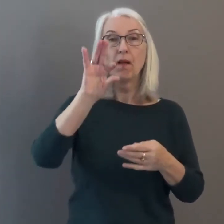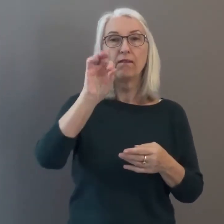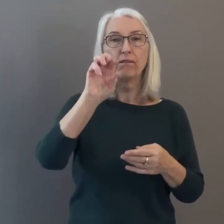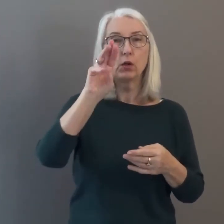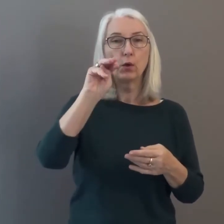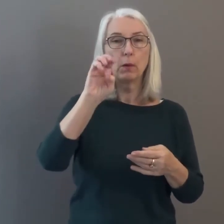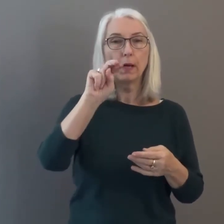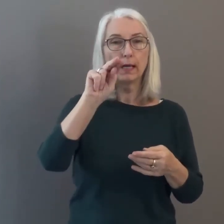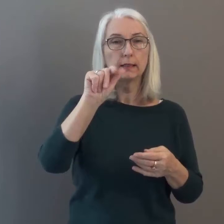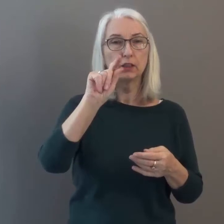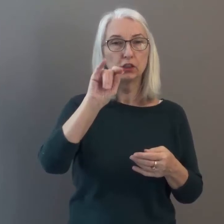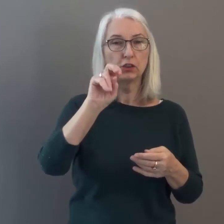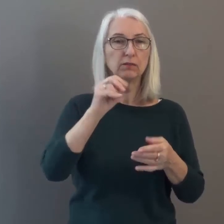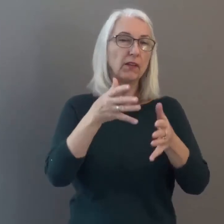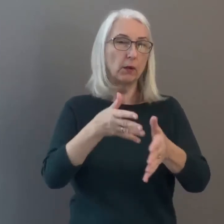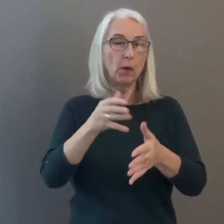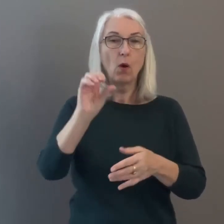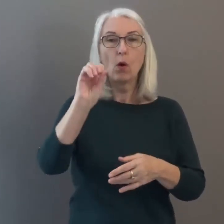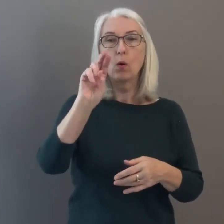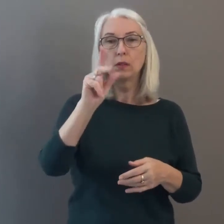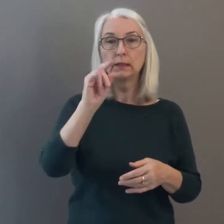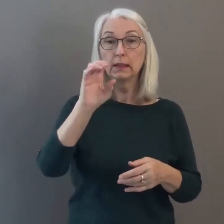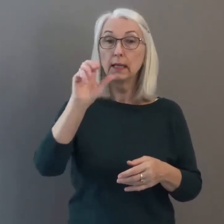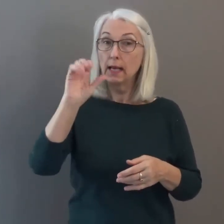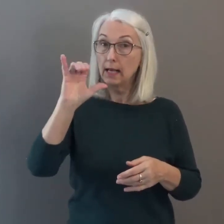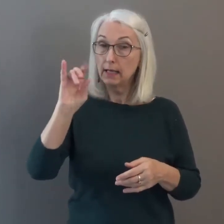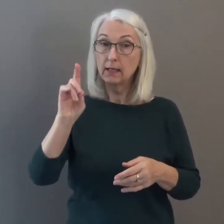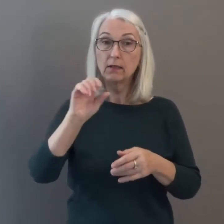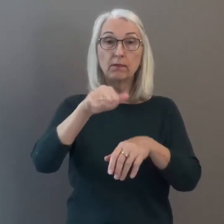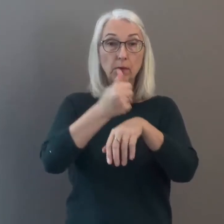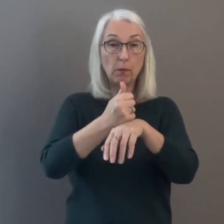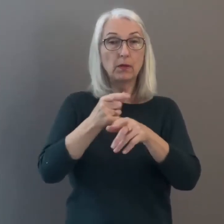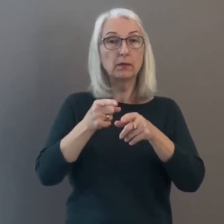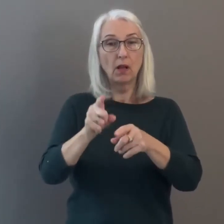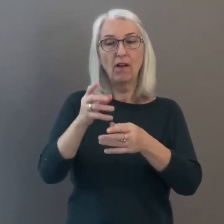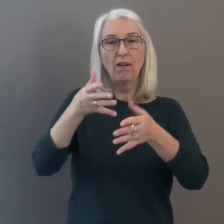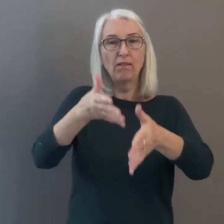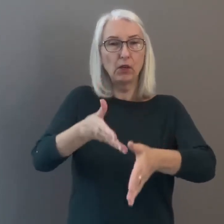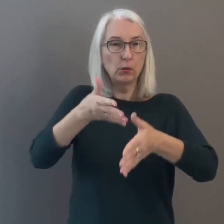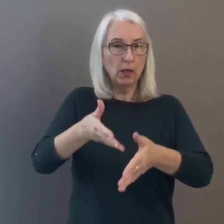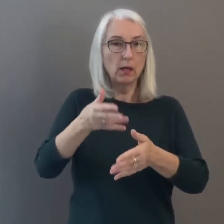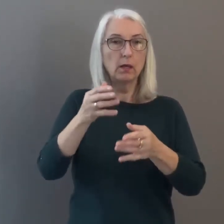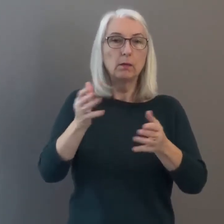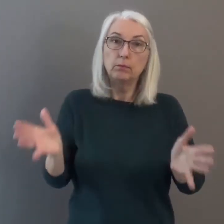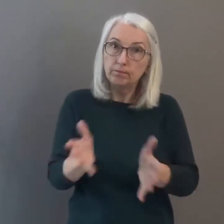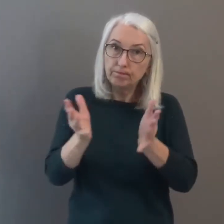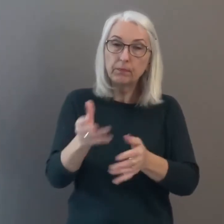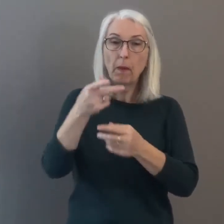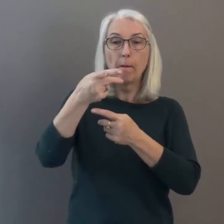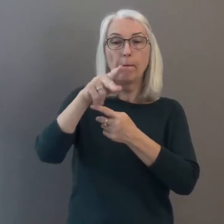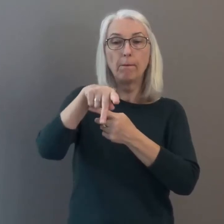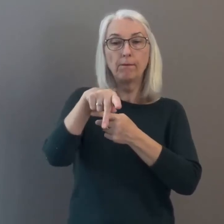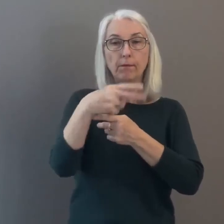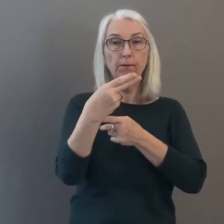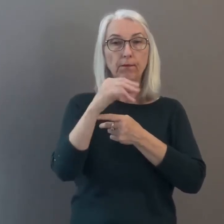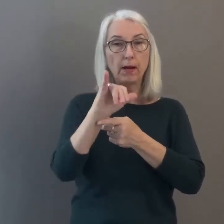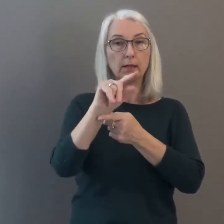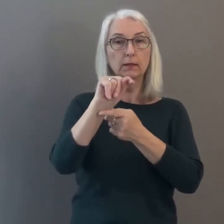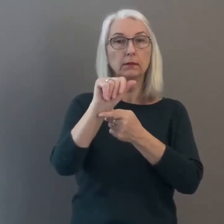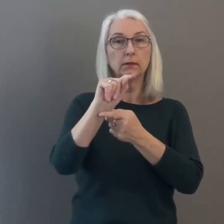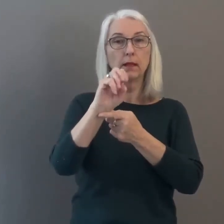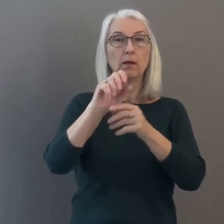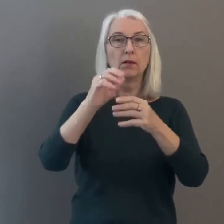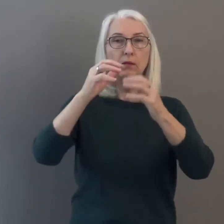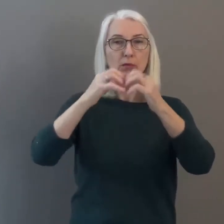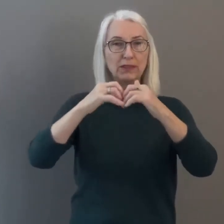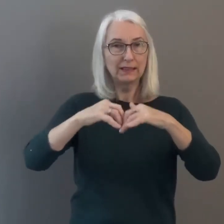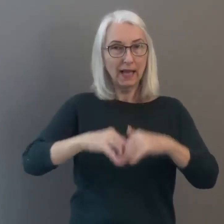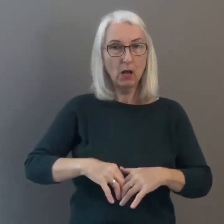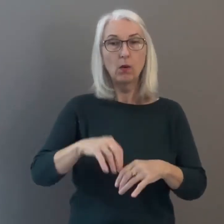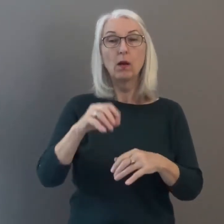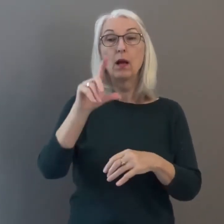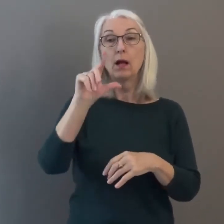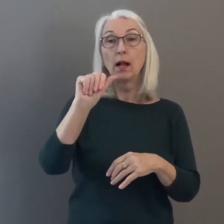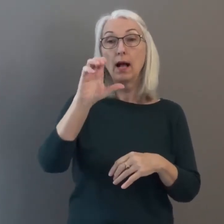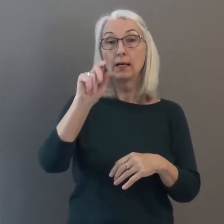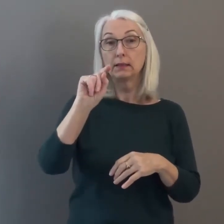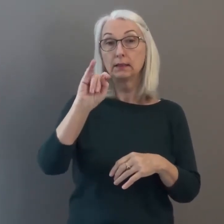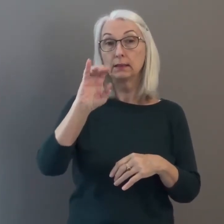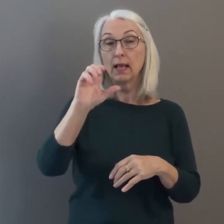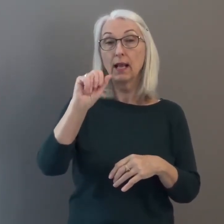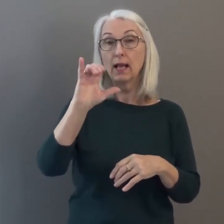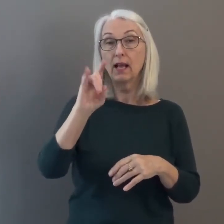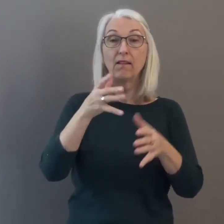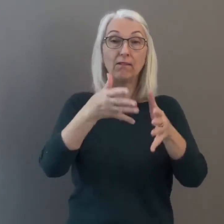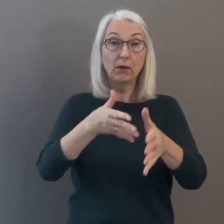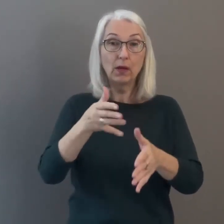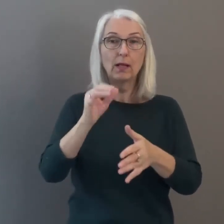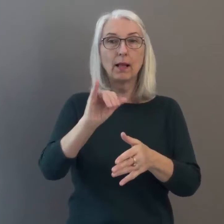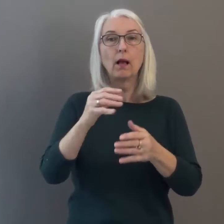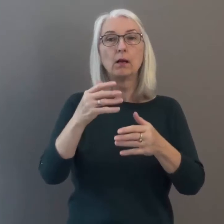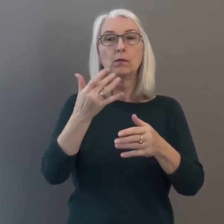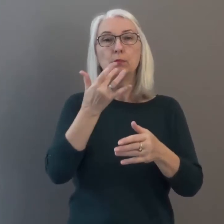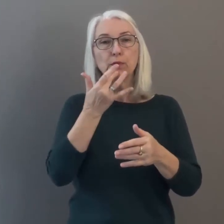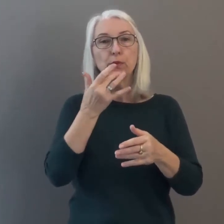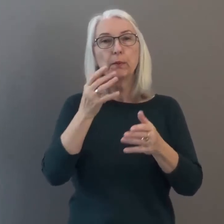Fermentation: Organic acids, formed during fermentation, promote phytate breakdown. Lactic acid fermentation is the preferred